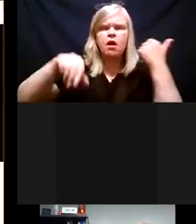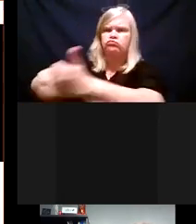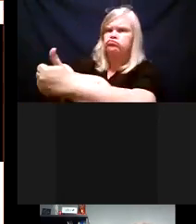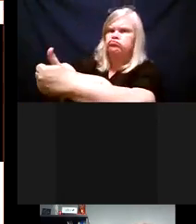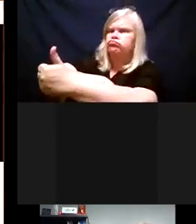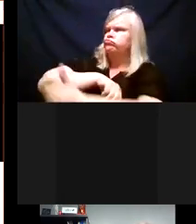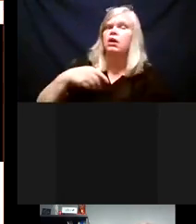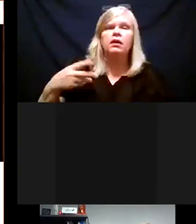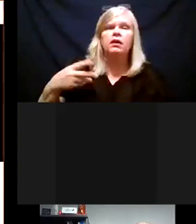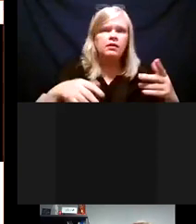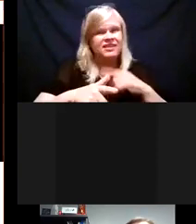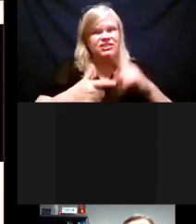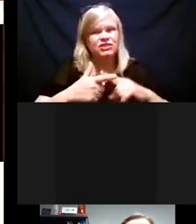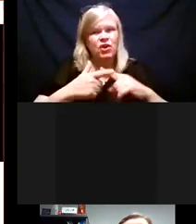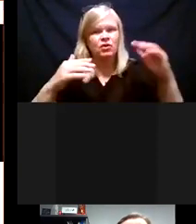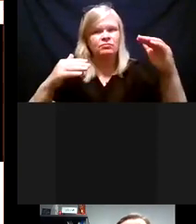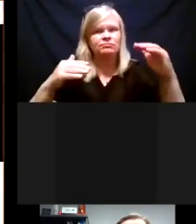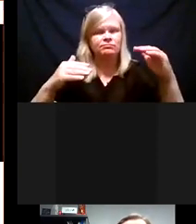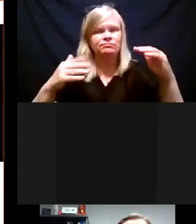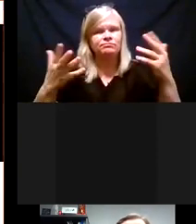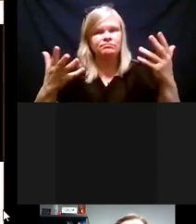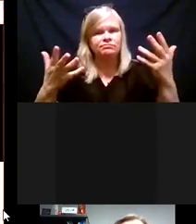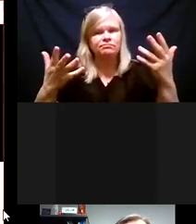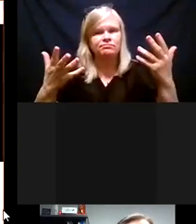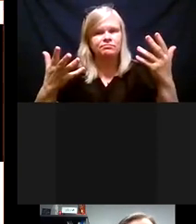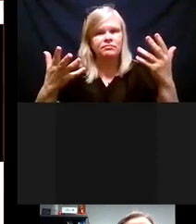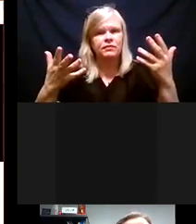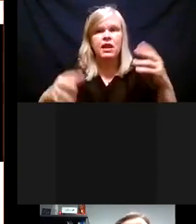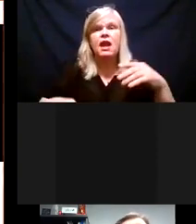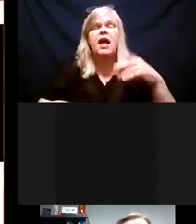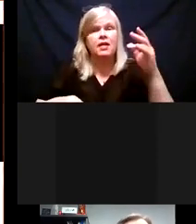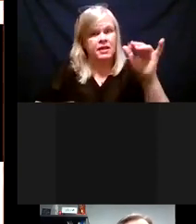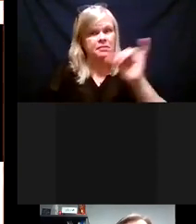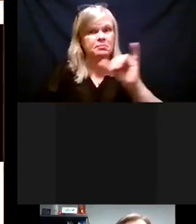DISPROPORTIONATE ENFORCEMENT AGAINST STUDENTS OF COLOR, MIGHT